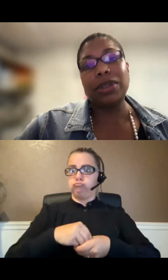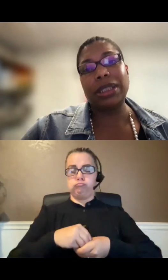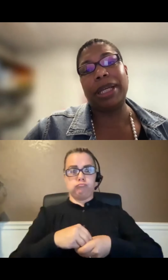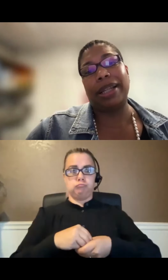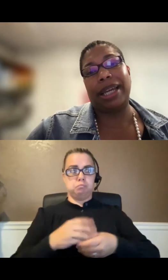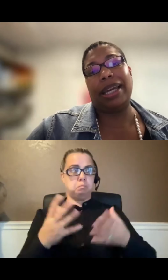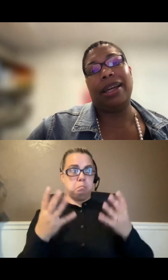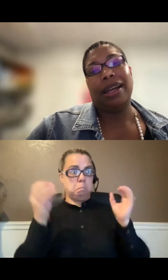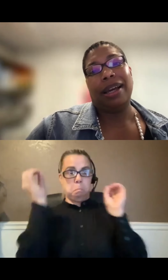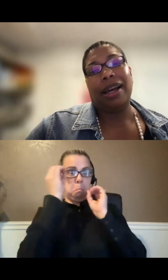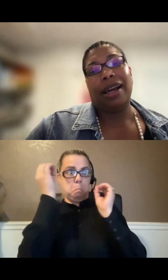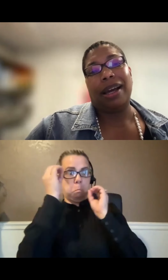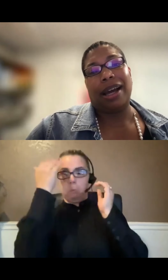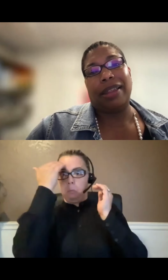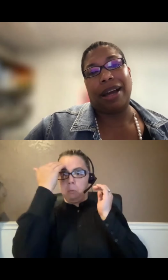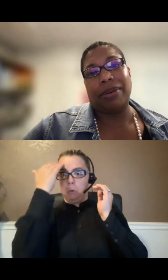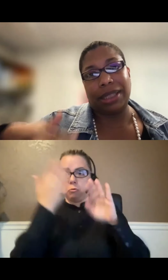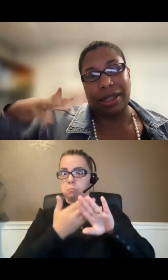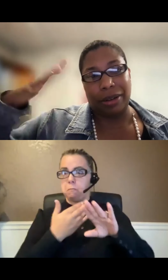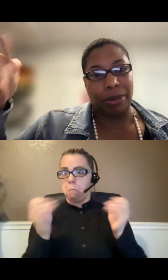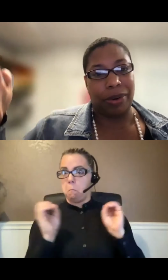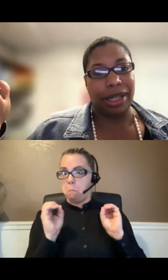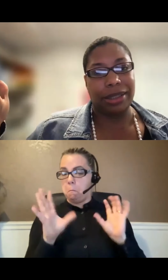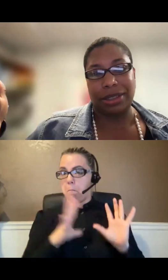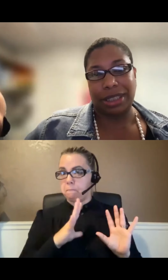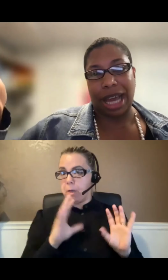Ultimately, I thought it was a little boring to just